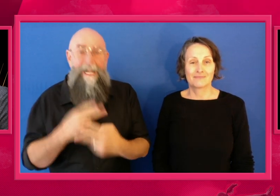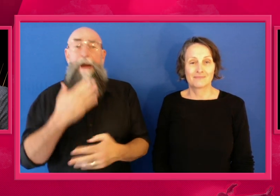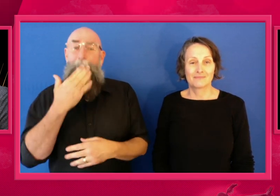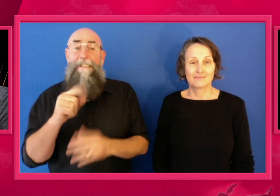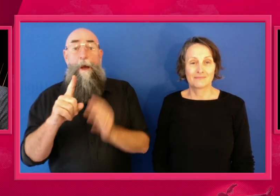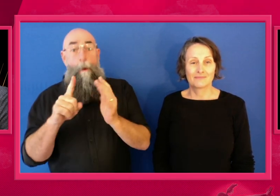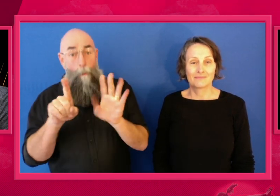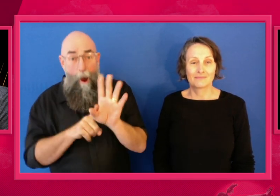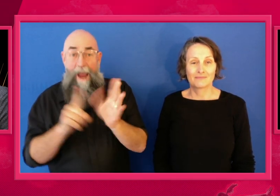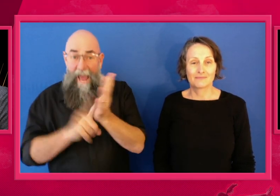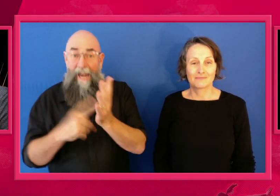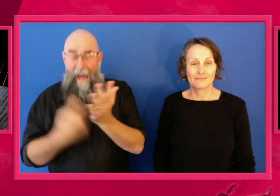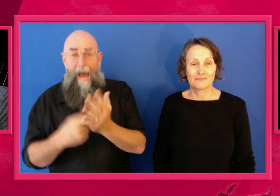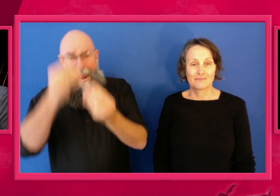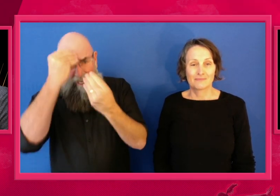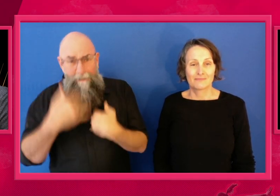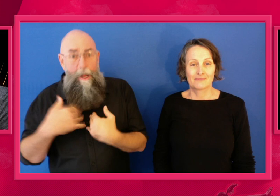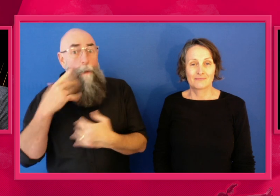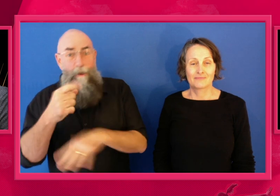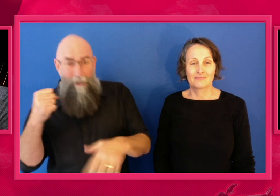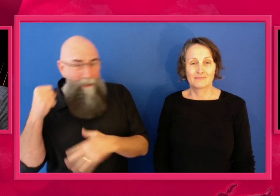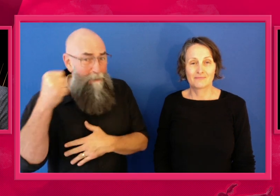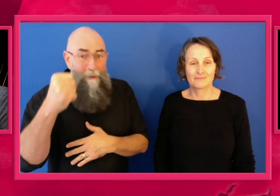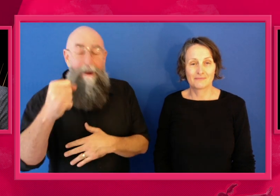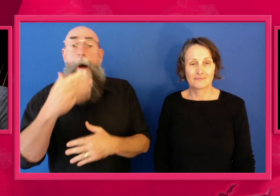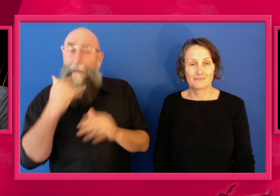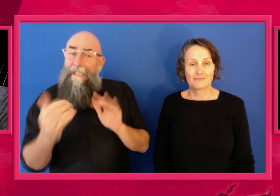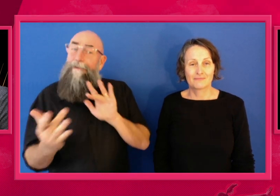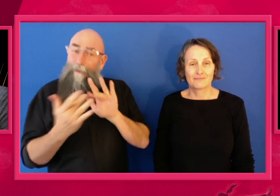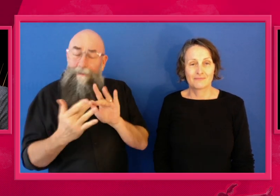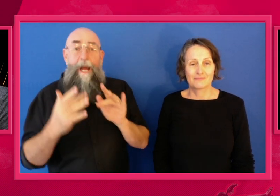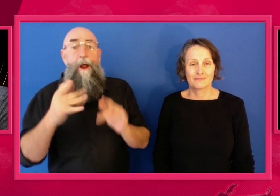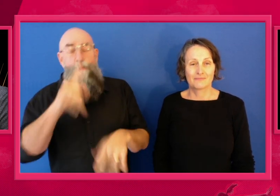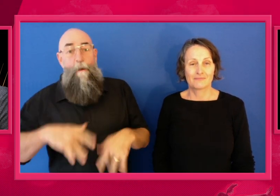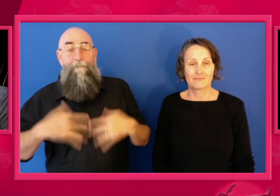Kurt Fearnley: Make sure you get in touch and say which moment today you looked to the